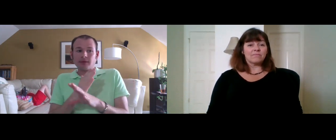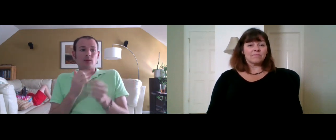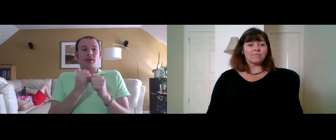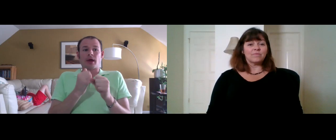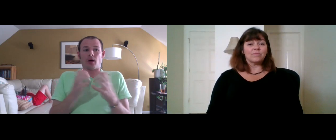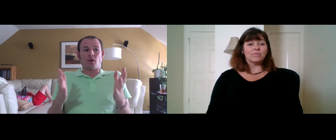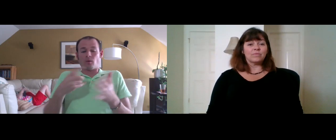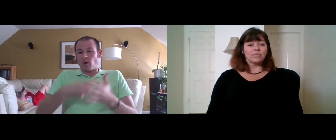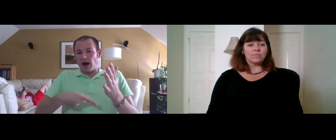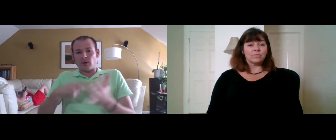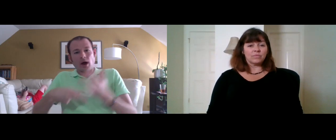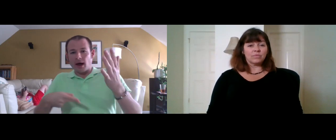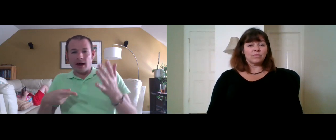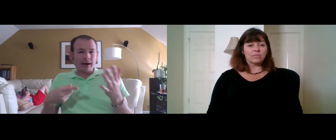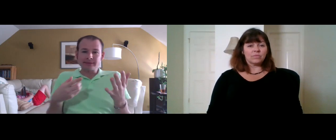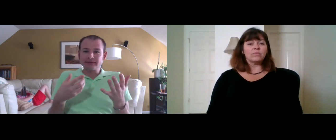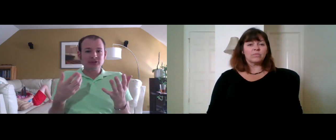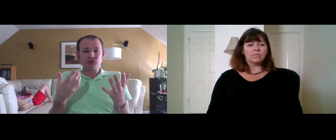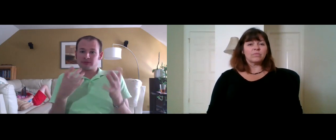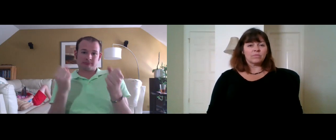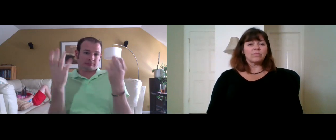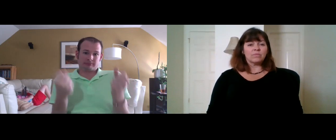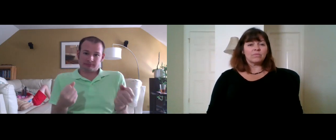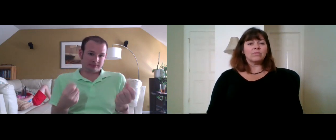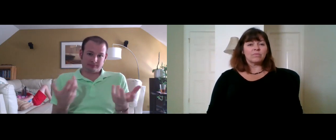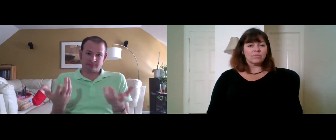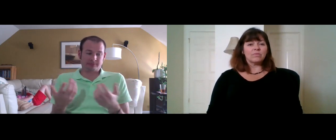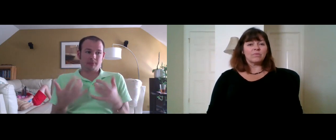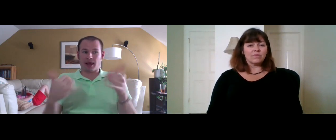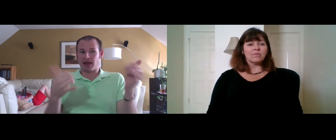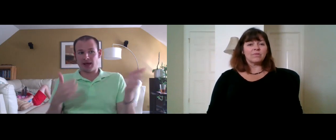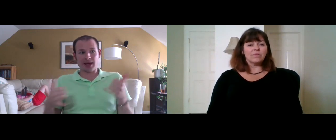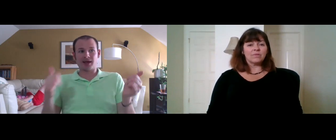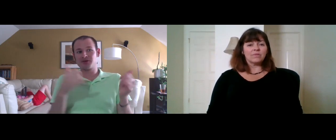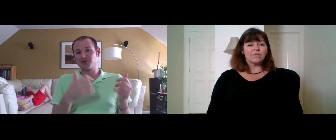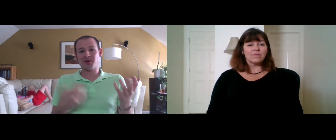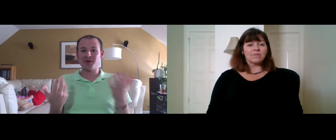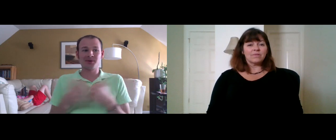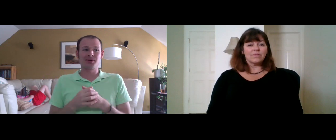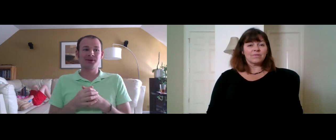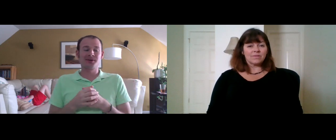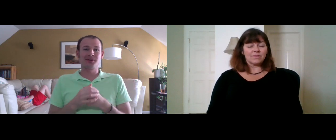Without having to say, "What? What?" Signing was everywhere